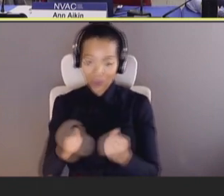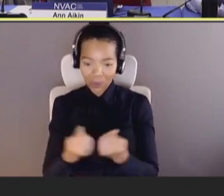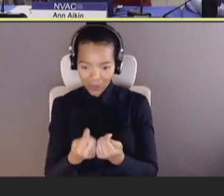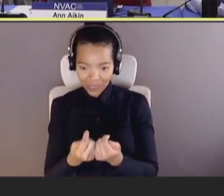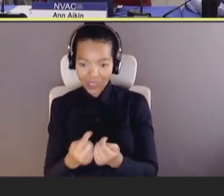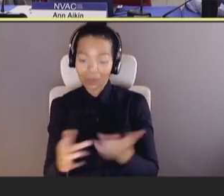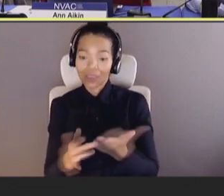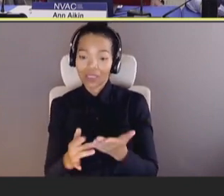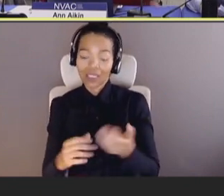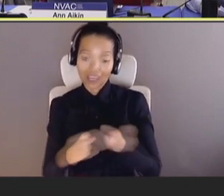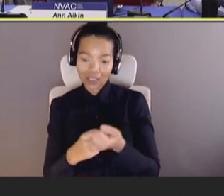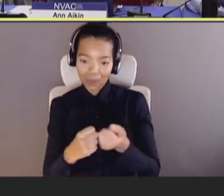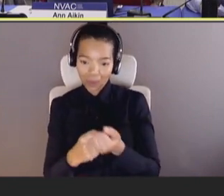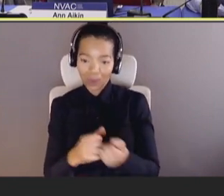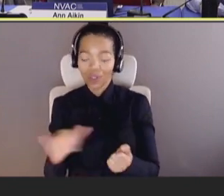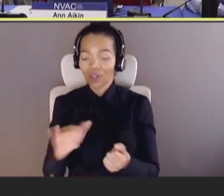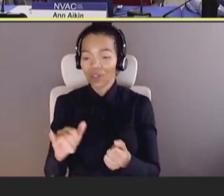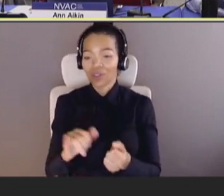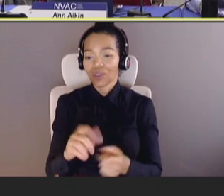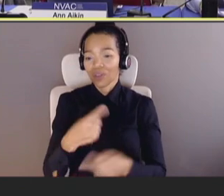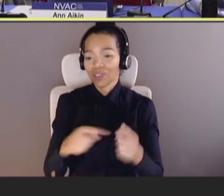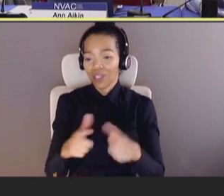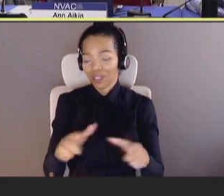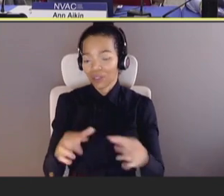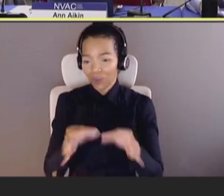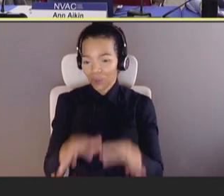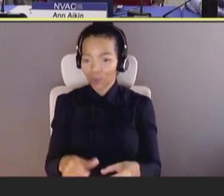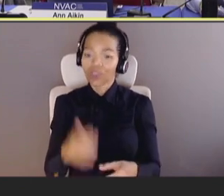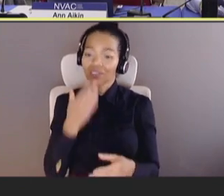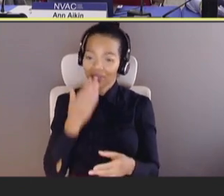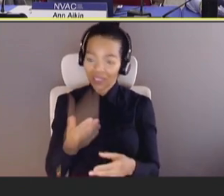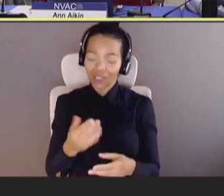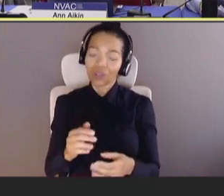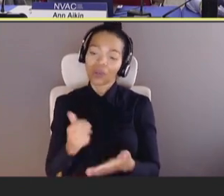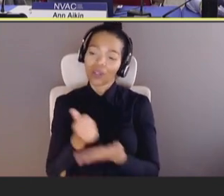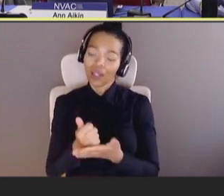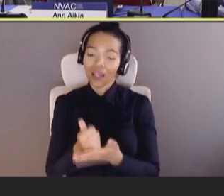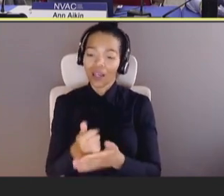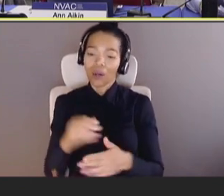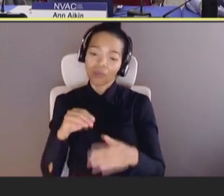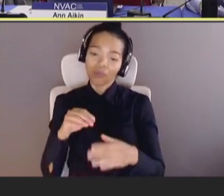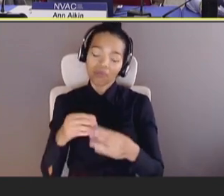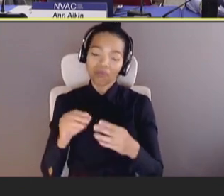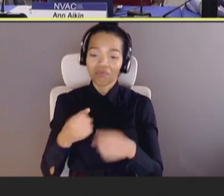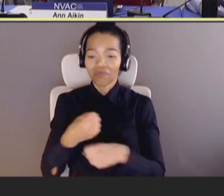sign language interpreters helping to make the meeting more accessible, as well as a notetaker.